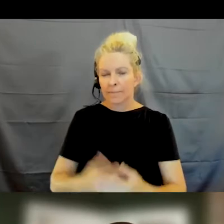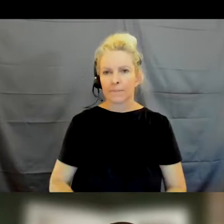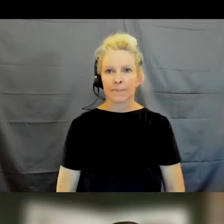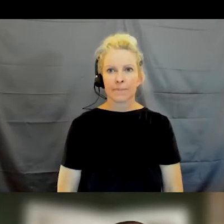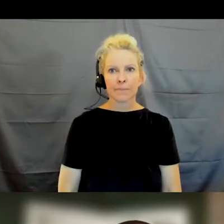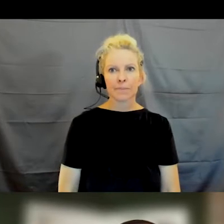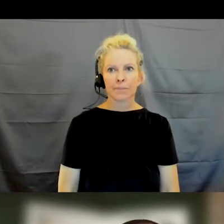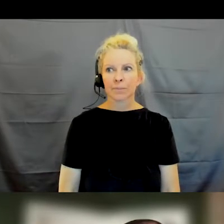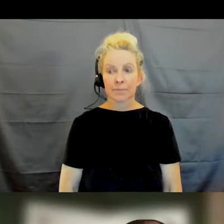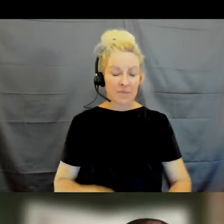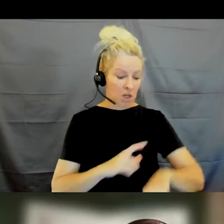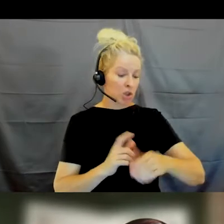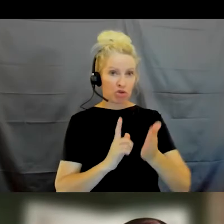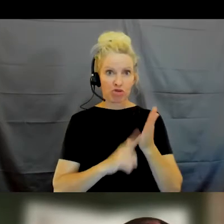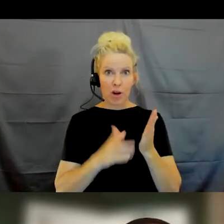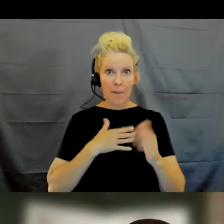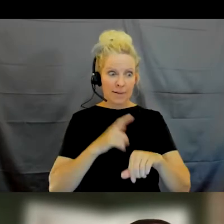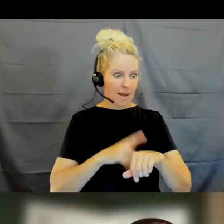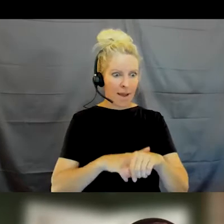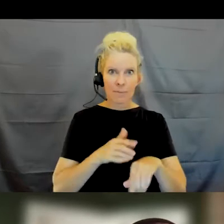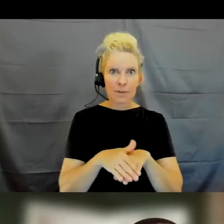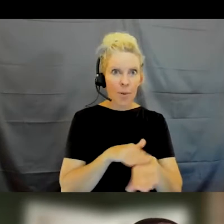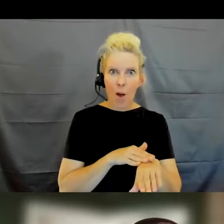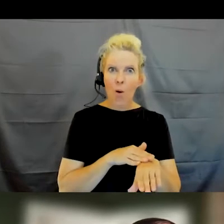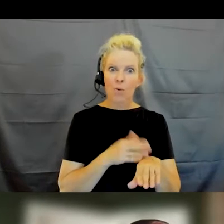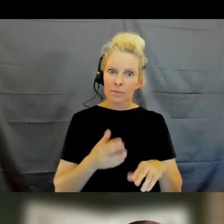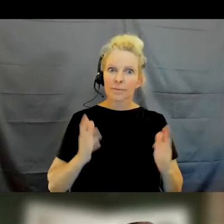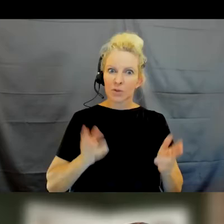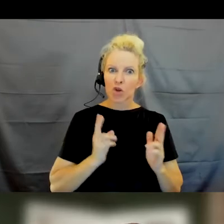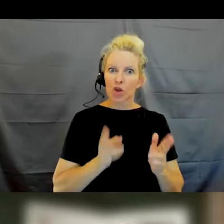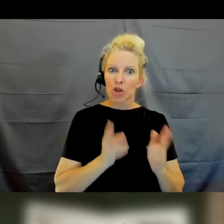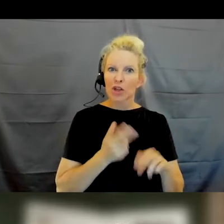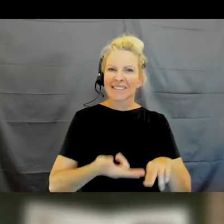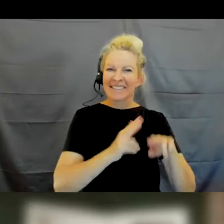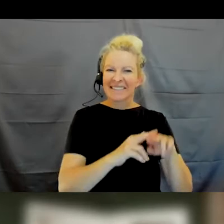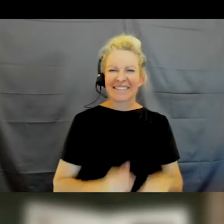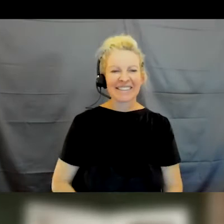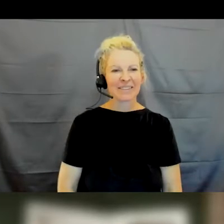Checking my time here I am going to slow. Someone pick it up. And then the use of field sets. This